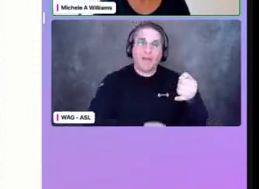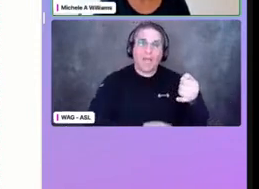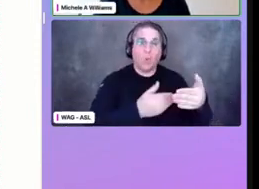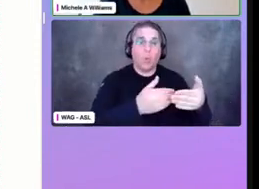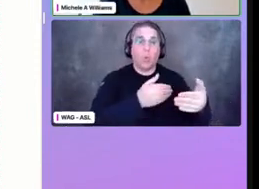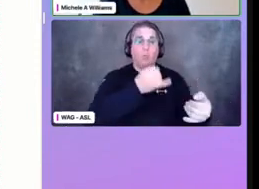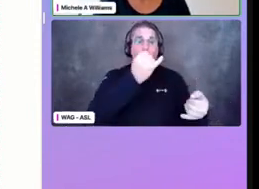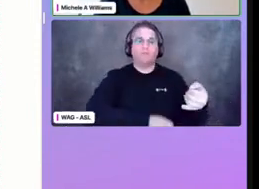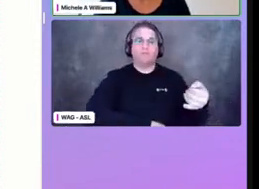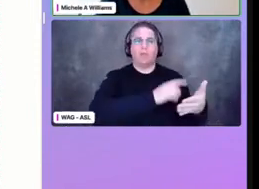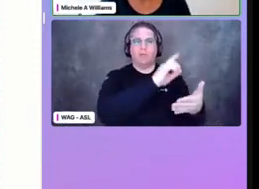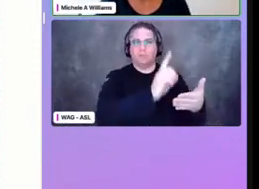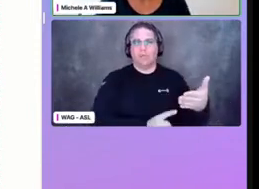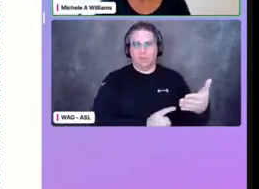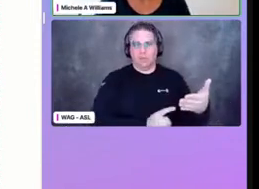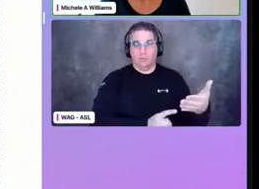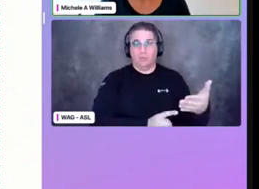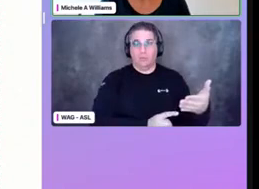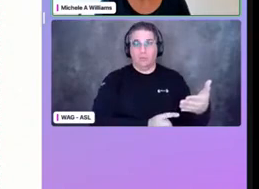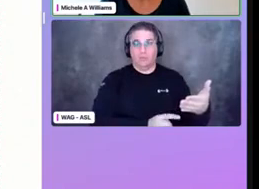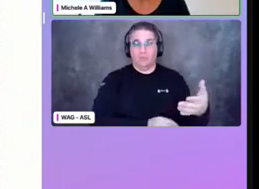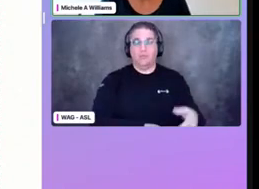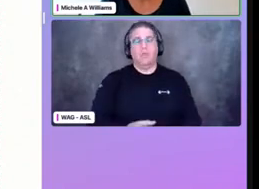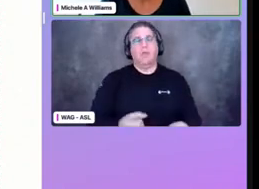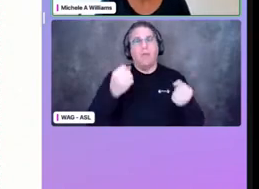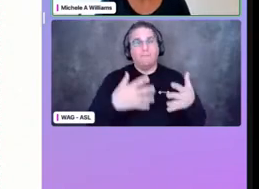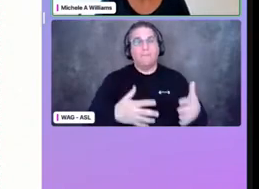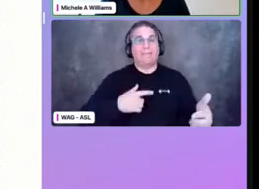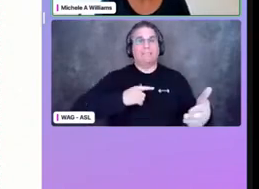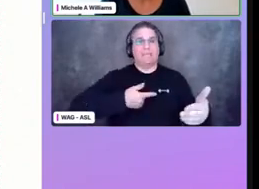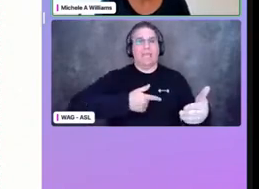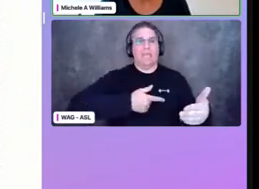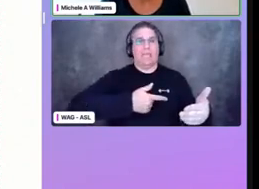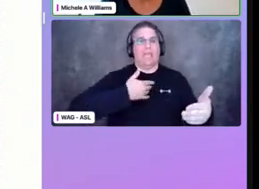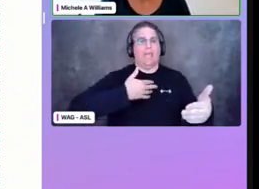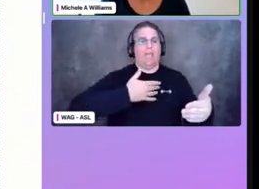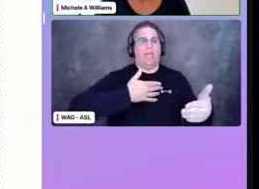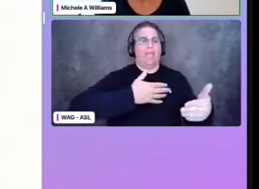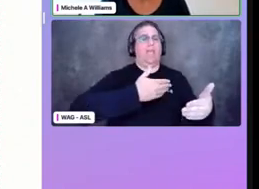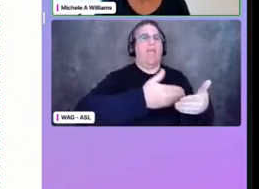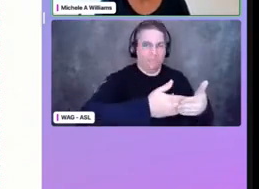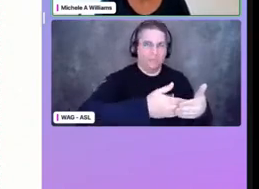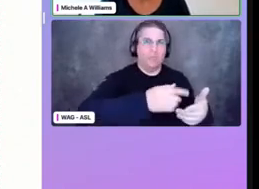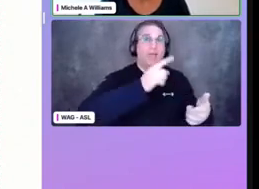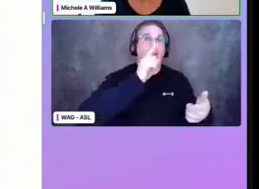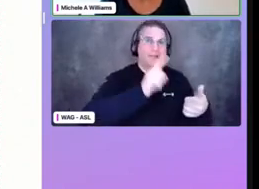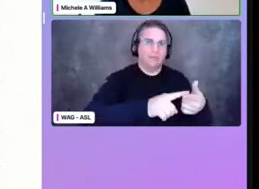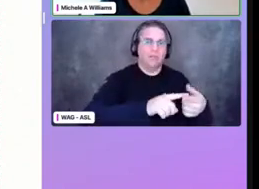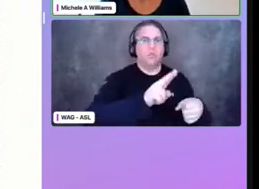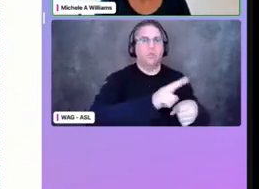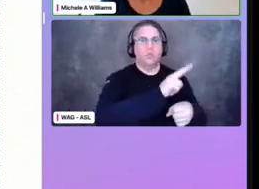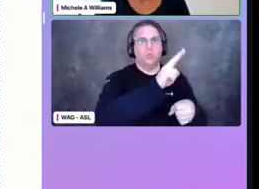research method intended for evaluating final, or near final, designs. There are many